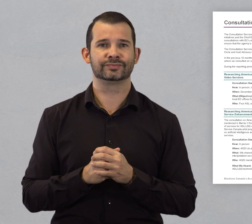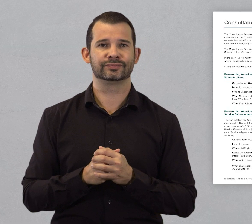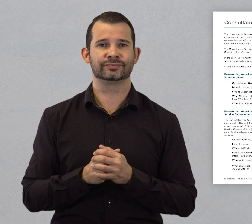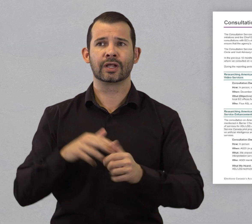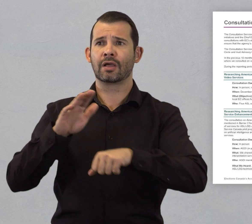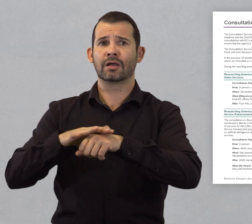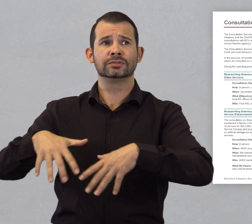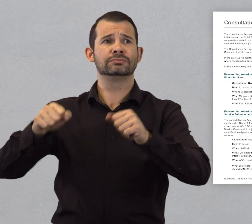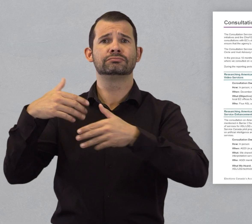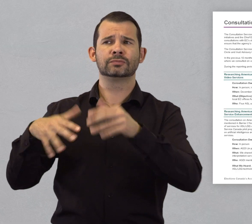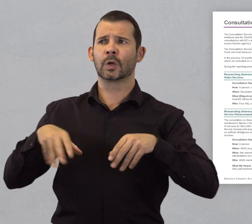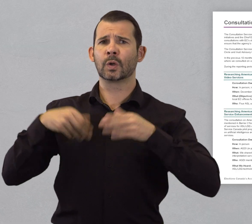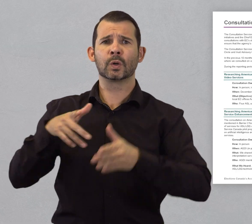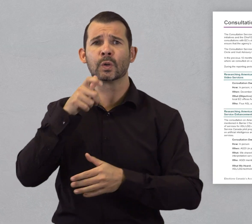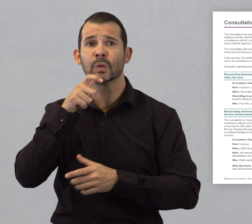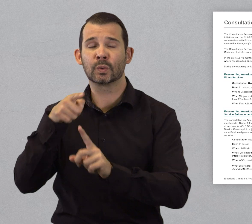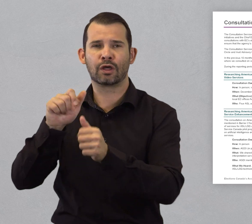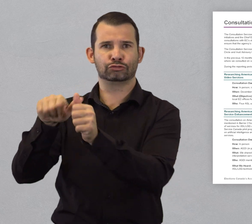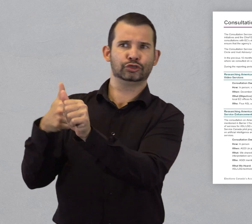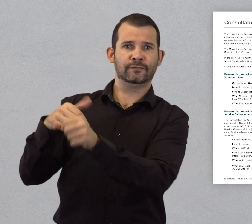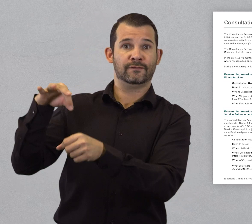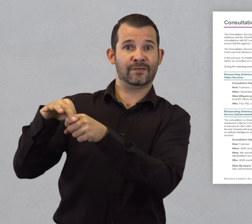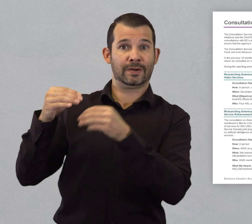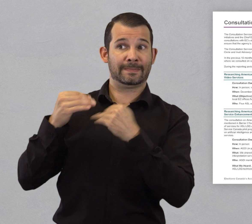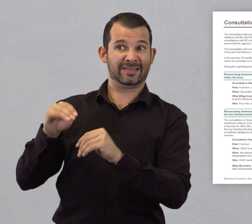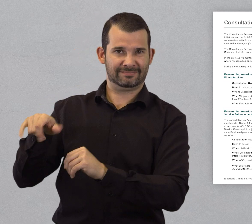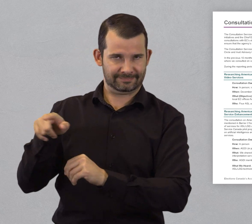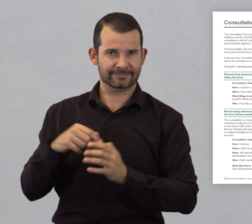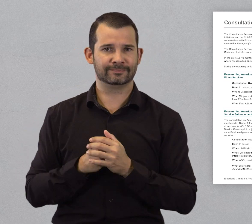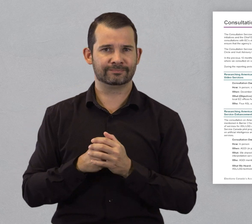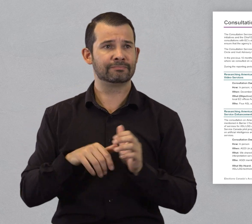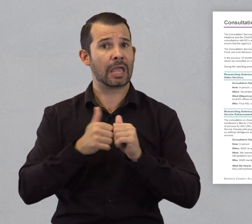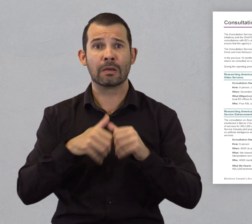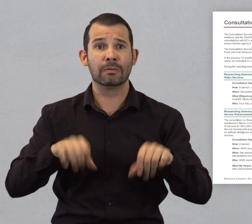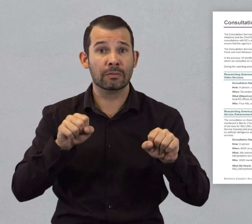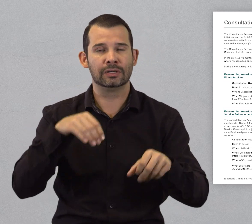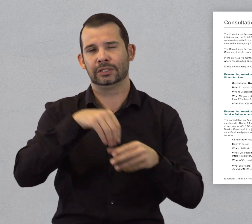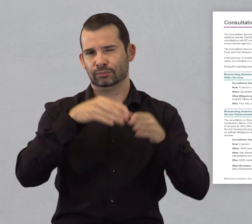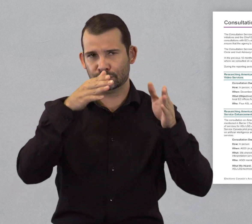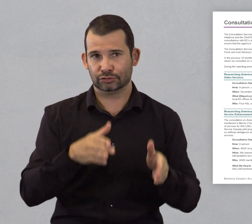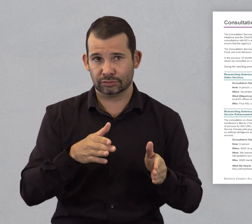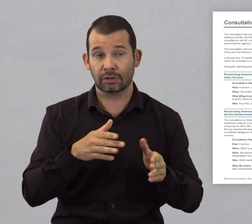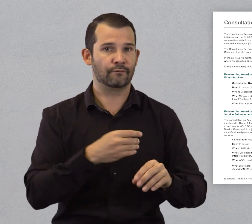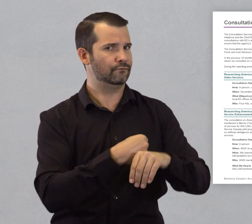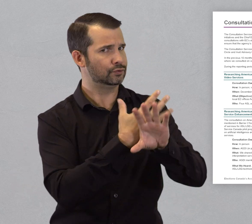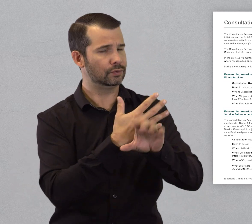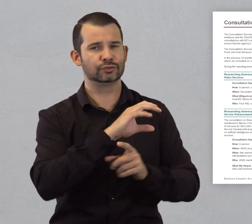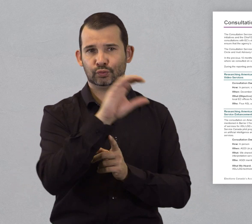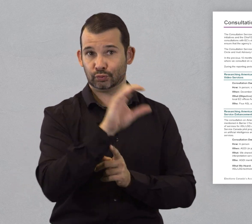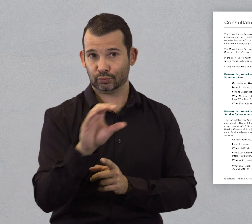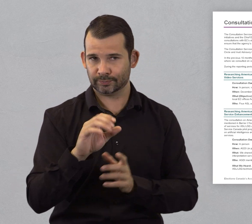Consultation Owner: Alternative voting methods How: In person; virtual (Zoom)